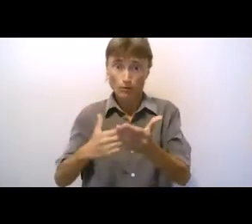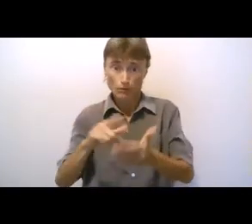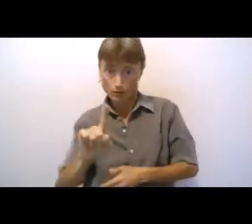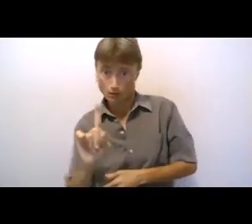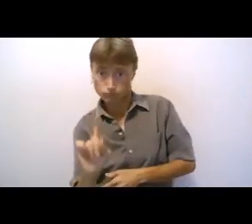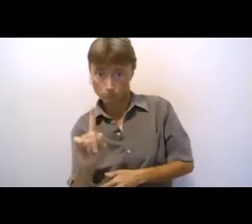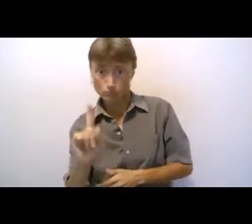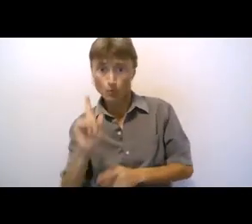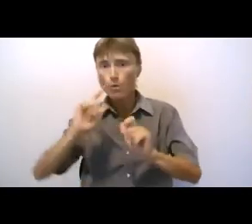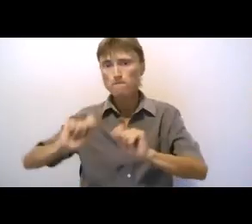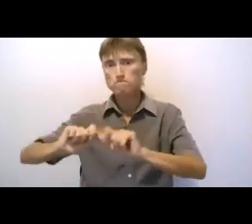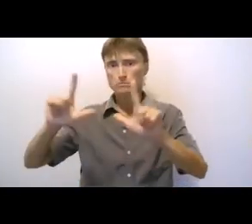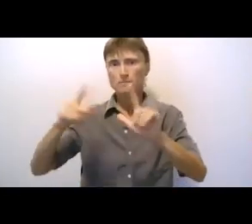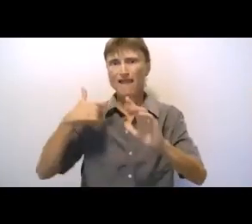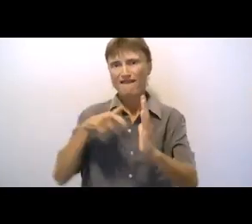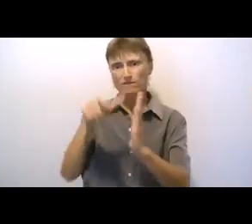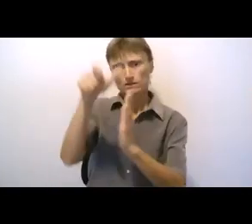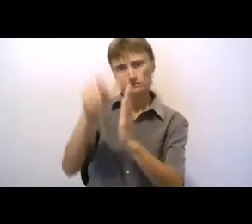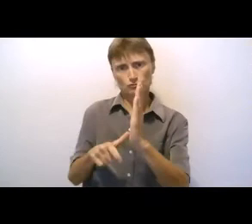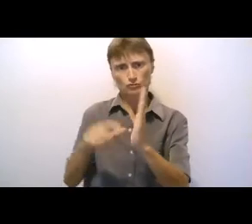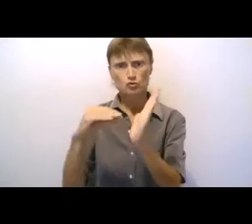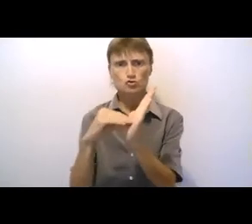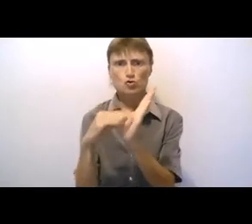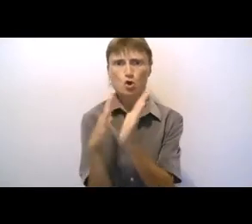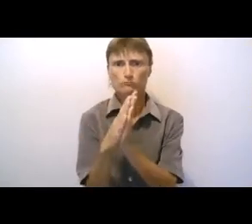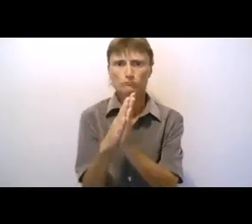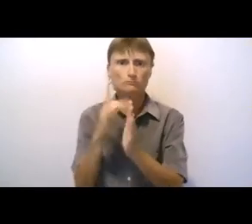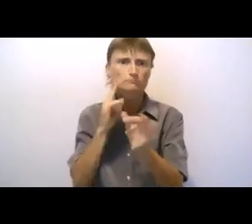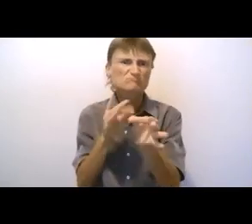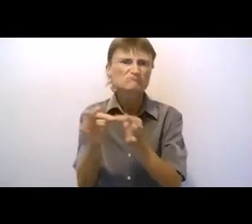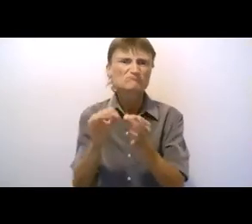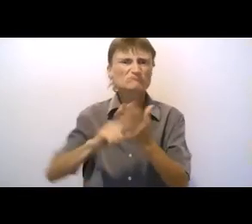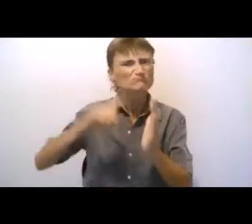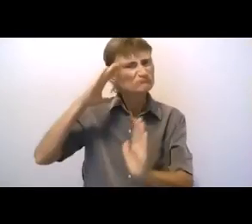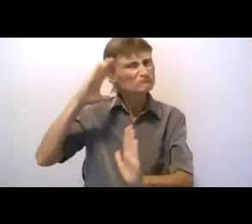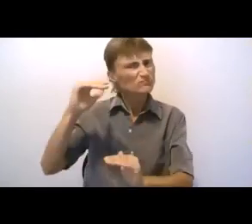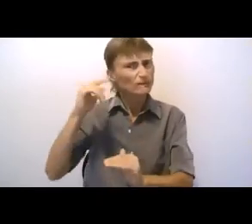the CommunityWise Anti-Racism Organizational Change working group also shared with us their